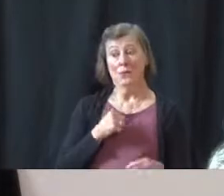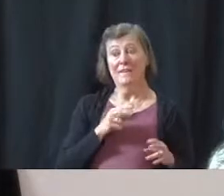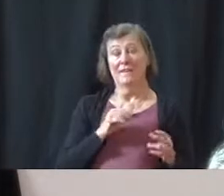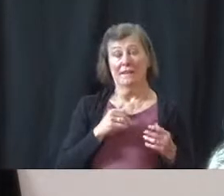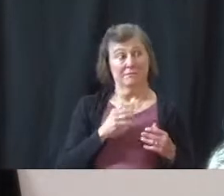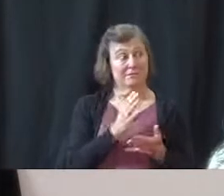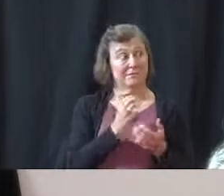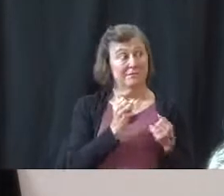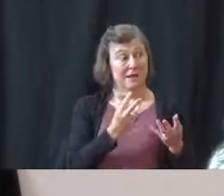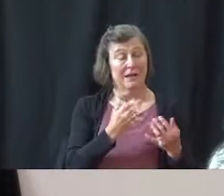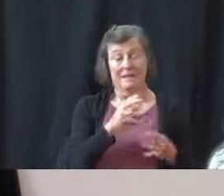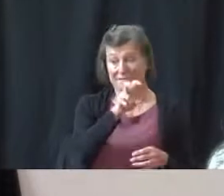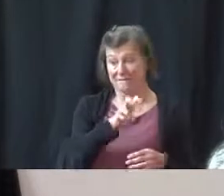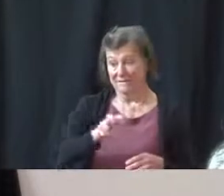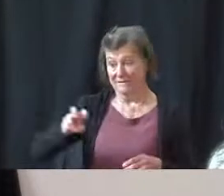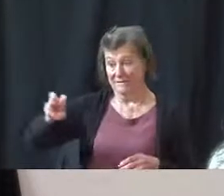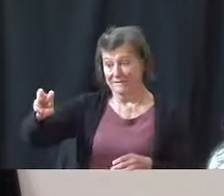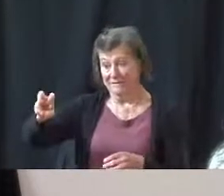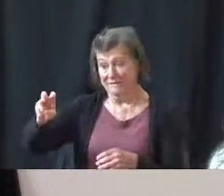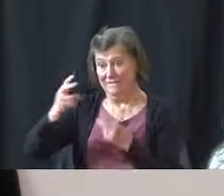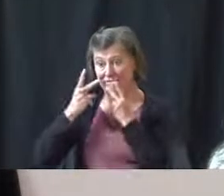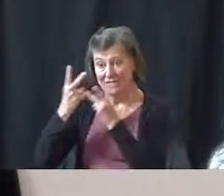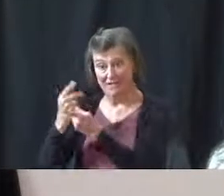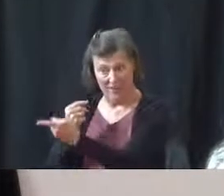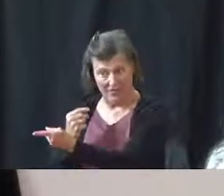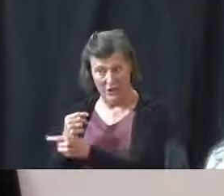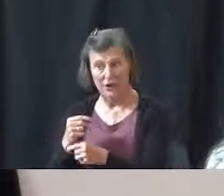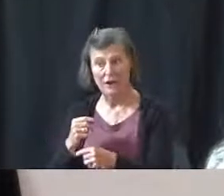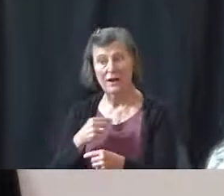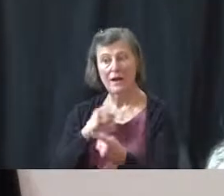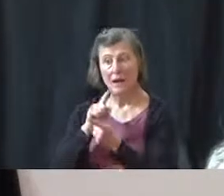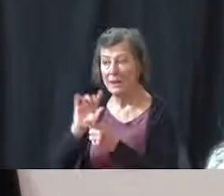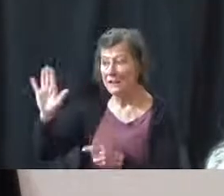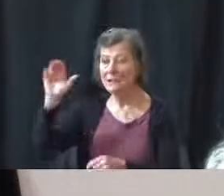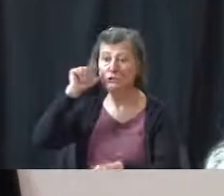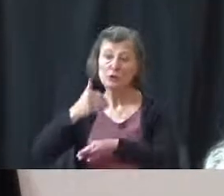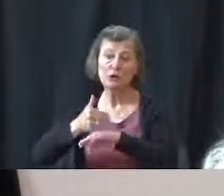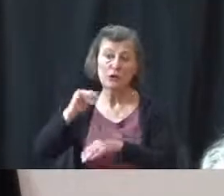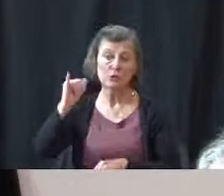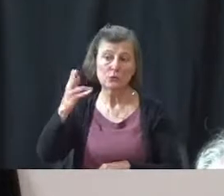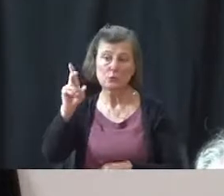And, I learned about, I met his daughter Judith, Judith Gillard.